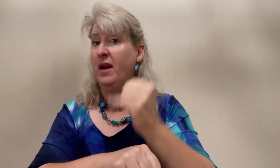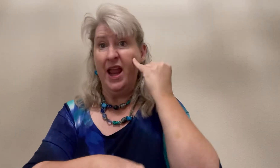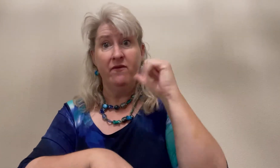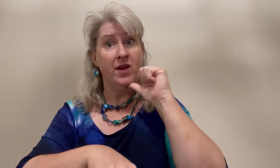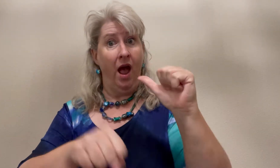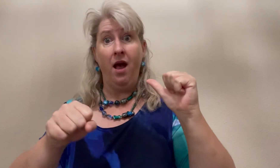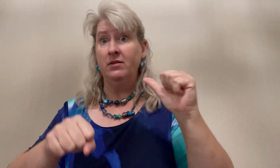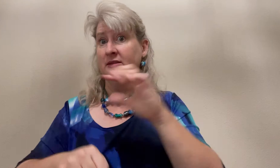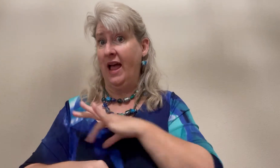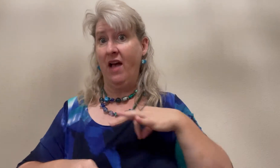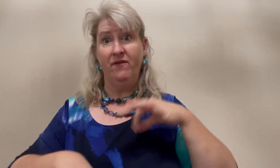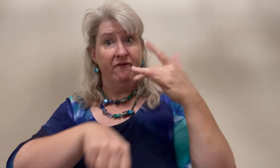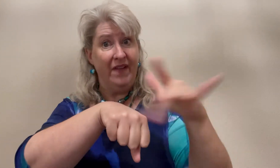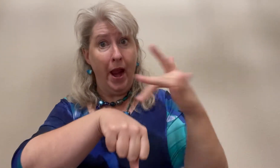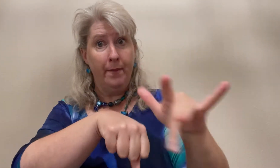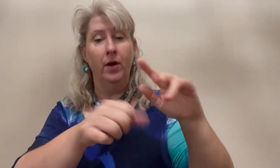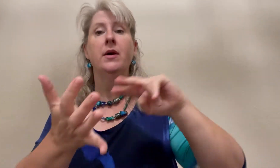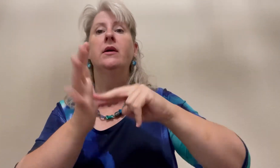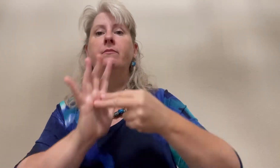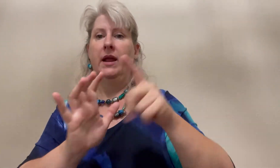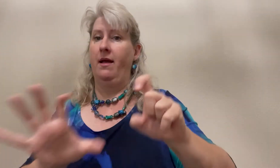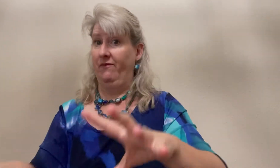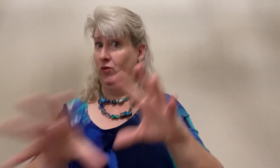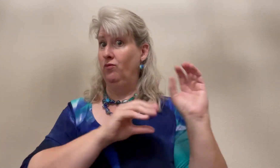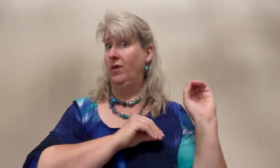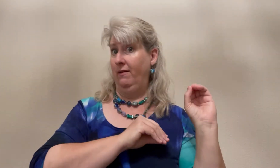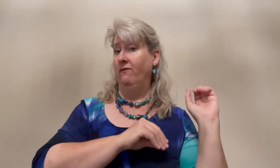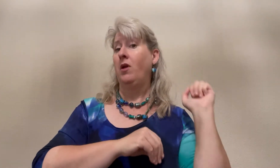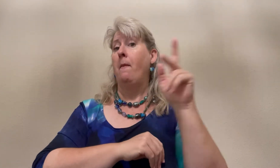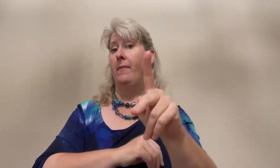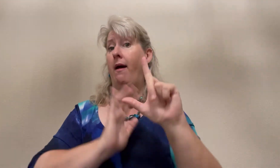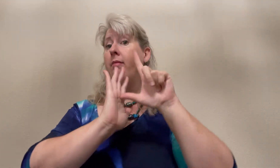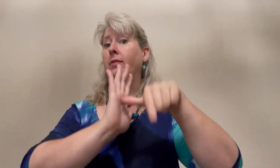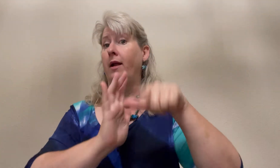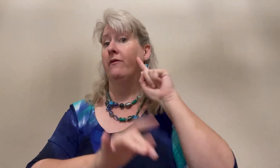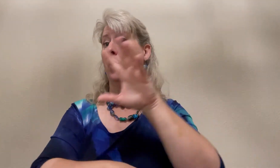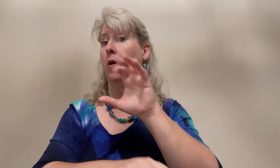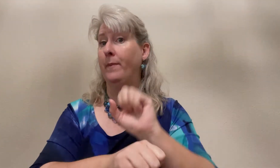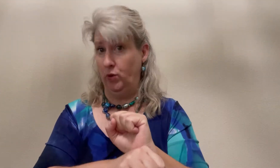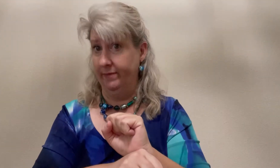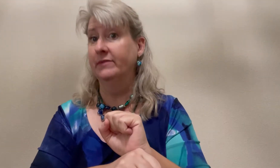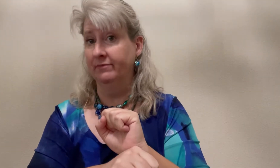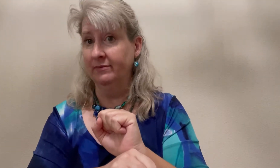but will have to leave and come back later at your appointment time.